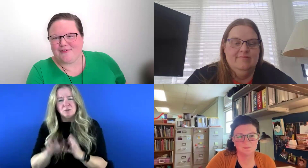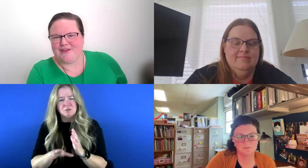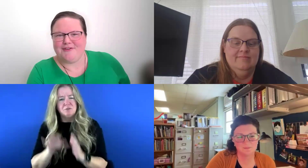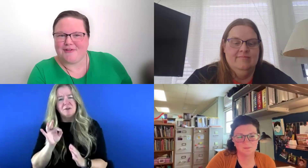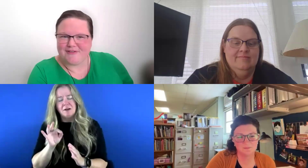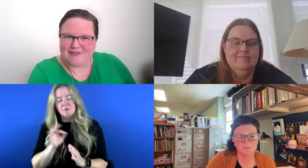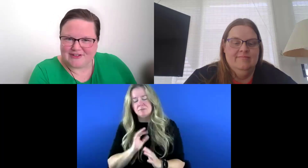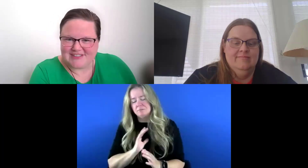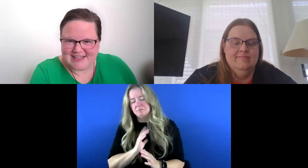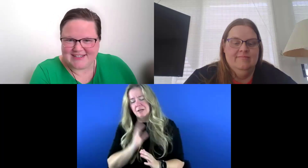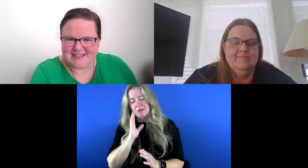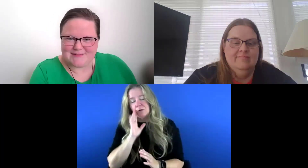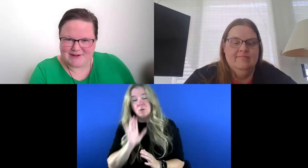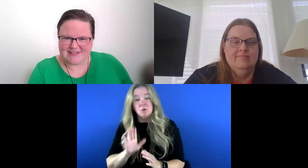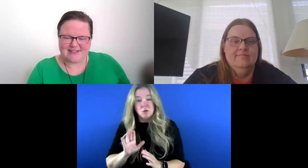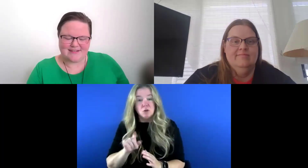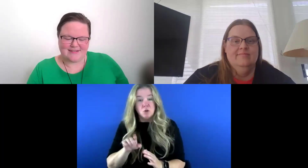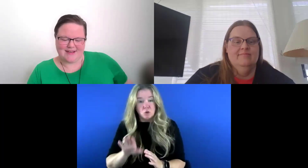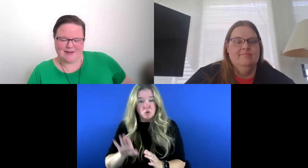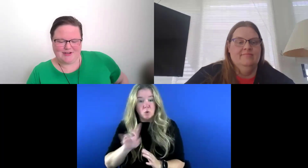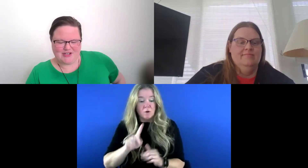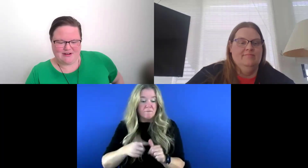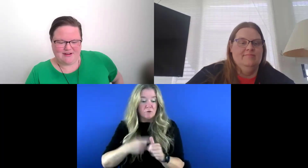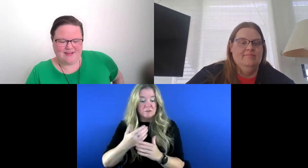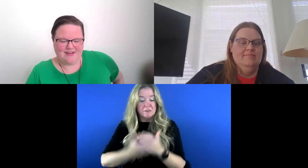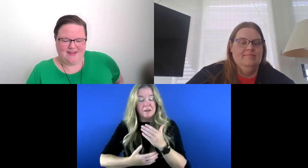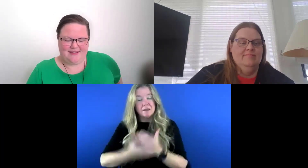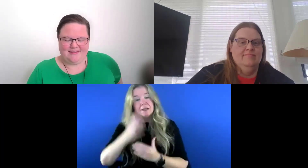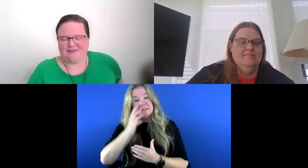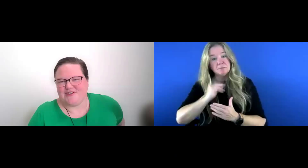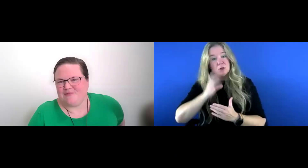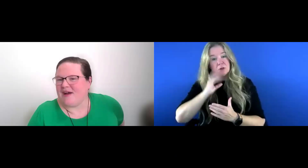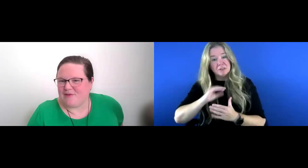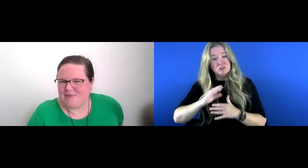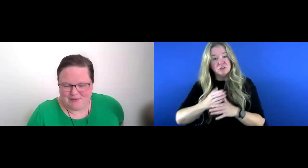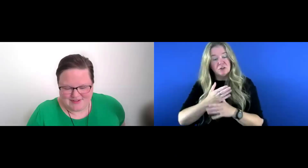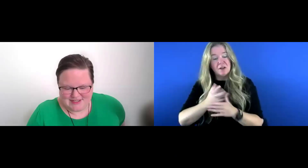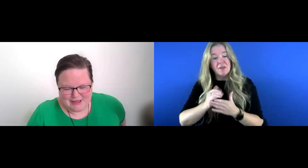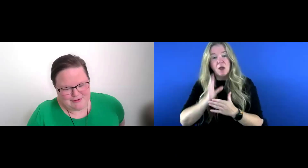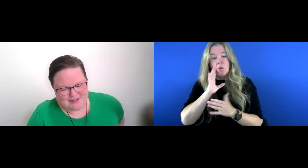I know that your firsthand experiences and sharing is going to empower people today